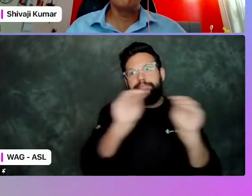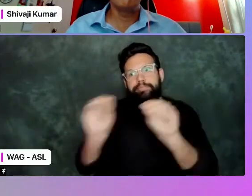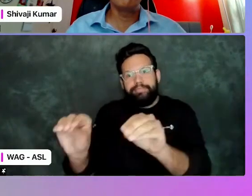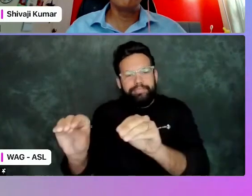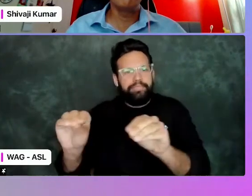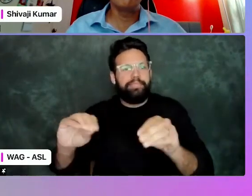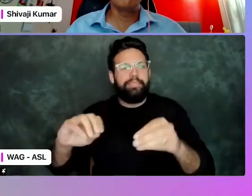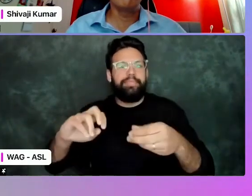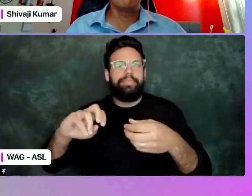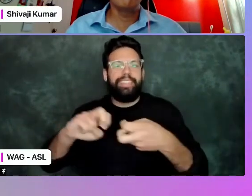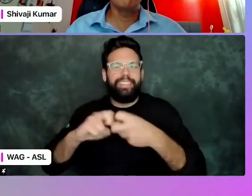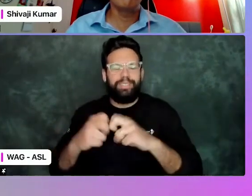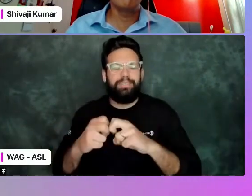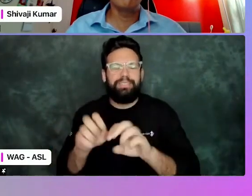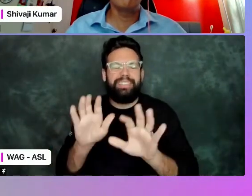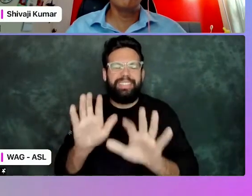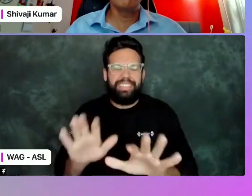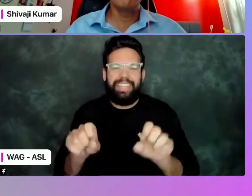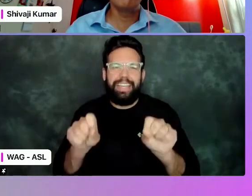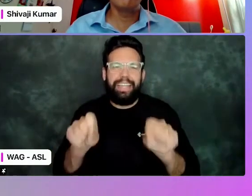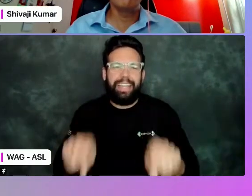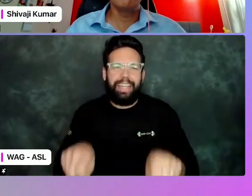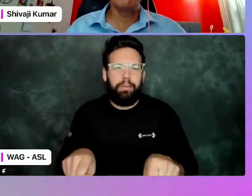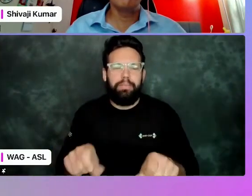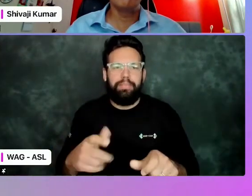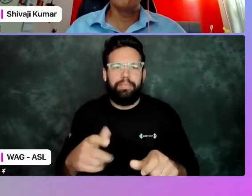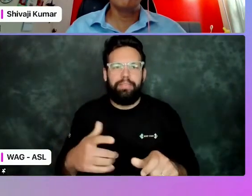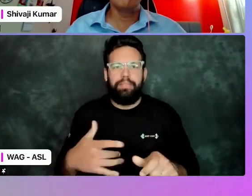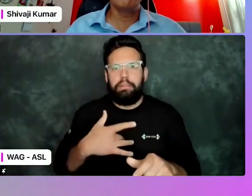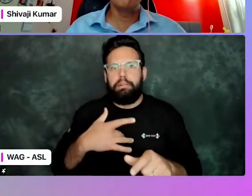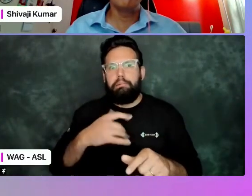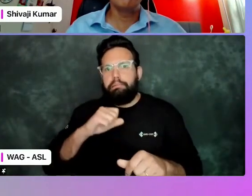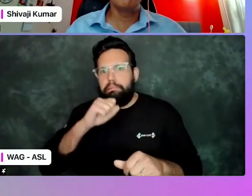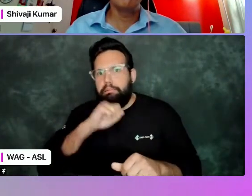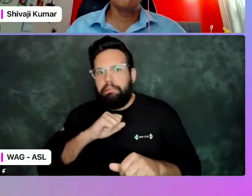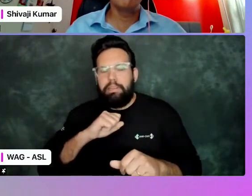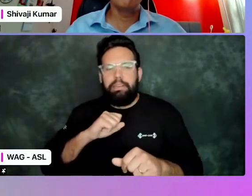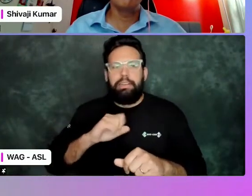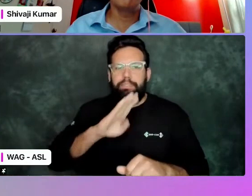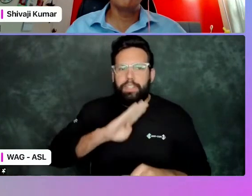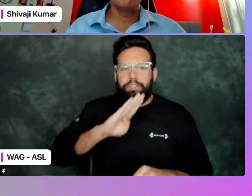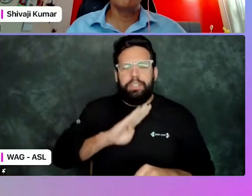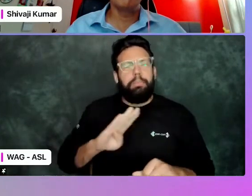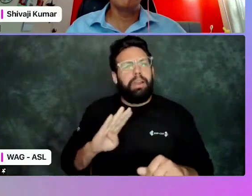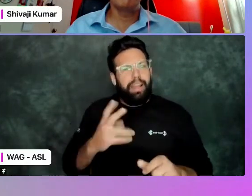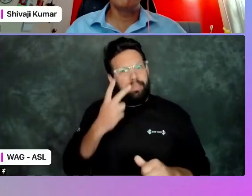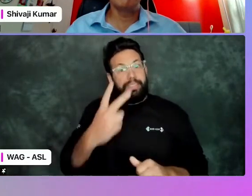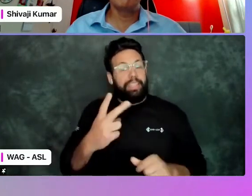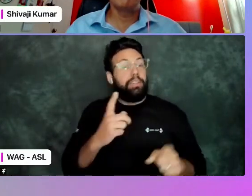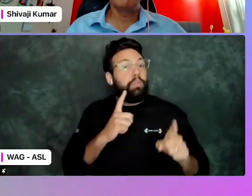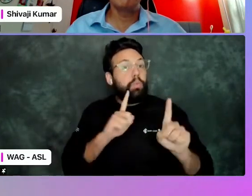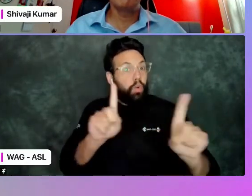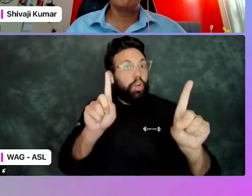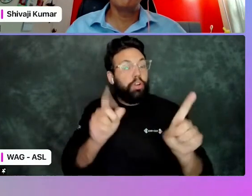but that's right now what you could do, I think it worked pretty well with some of our customers. And obviously you're not the first person